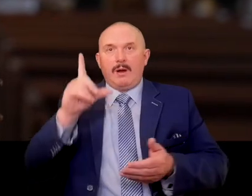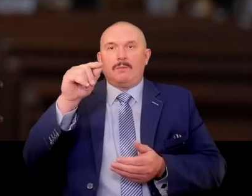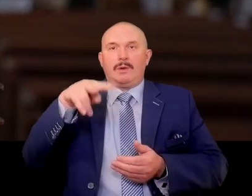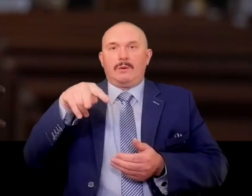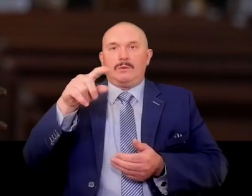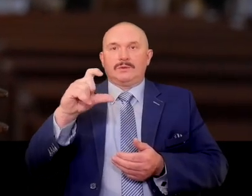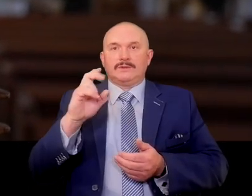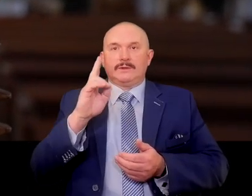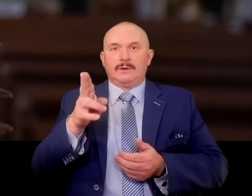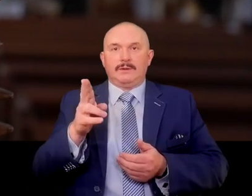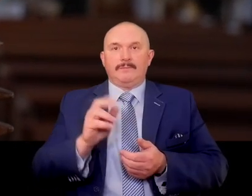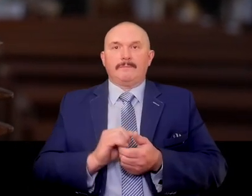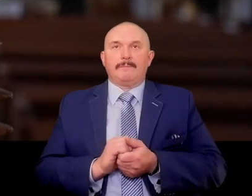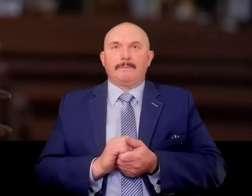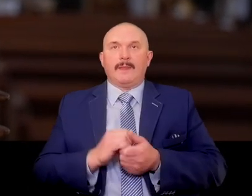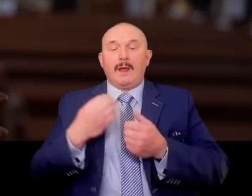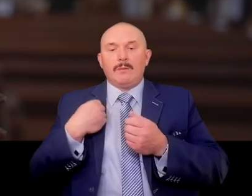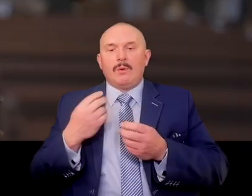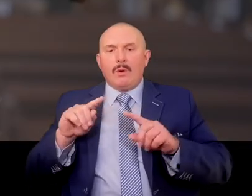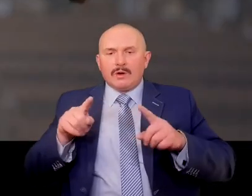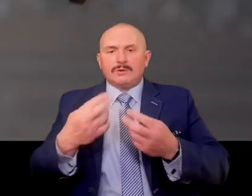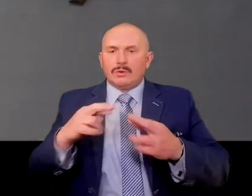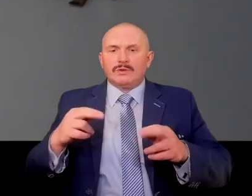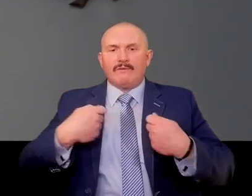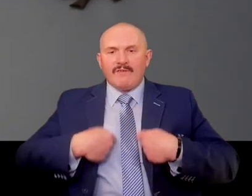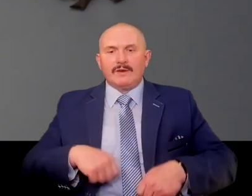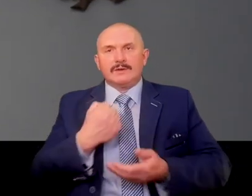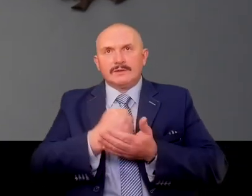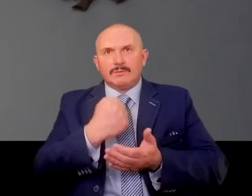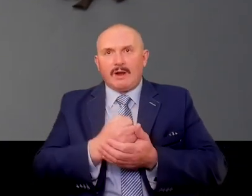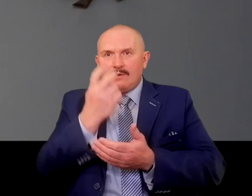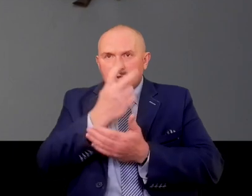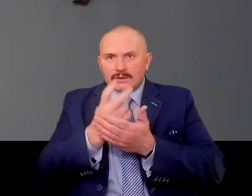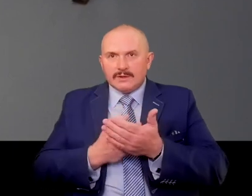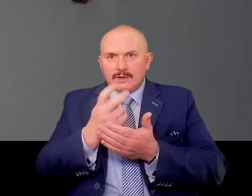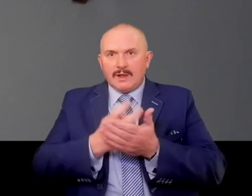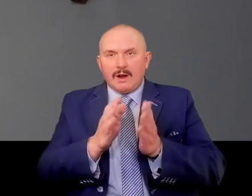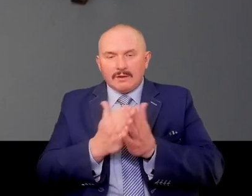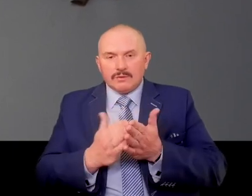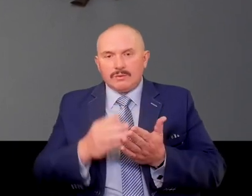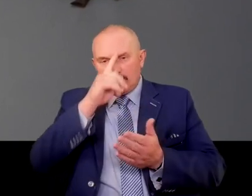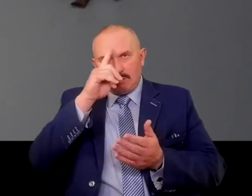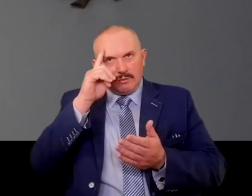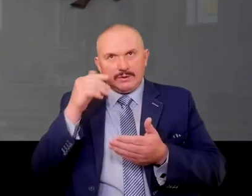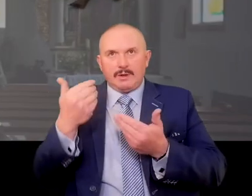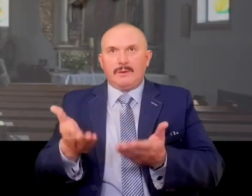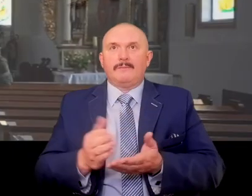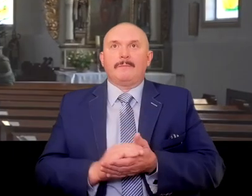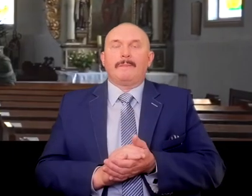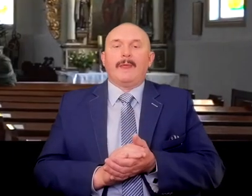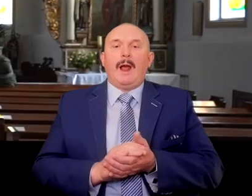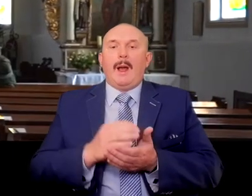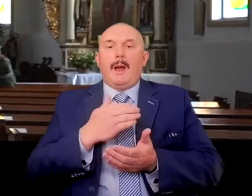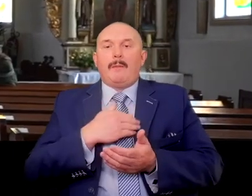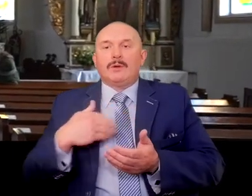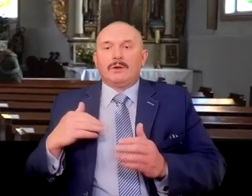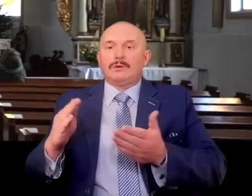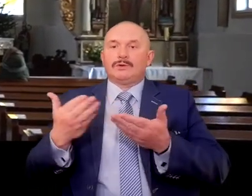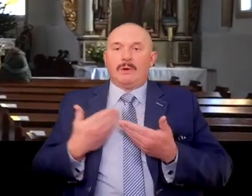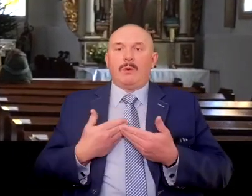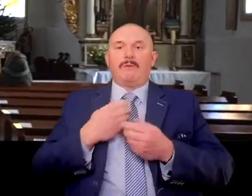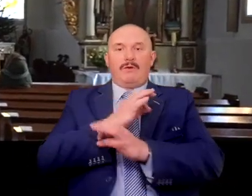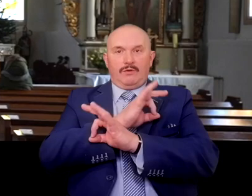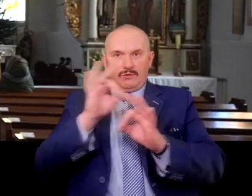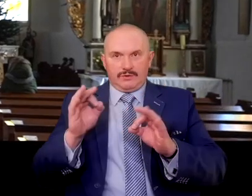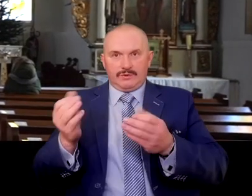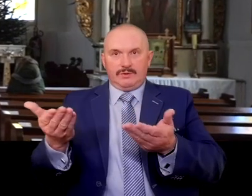He organized farmers' clubs, folk reading rooms. After Poland regained independence and accepted the coastal strip,